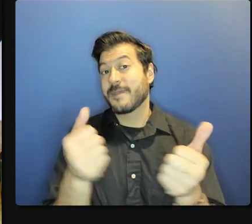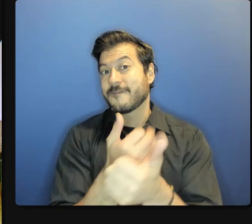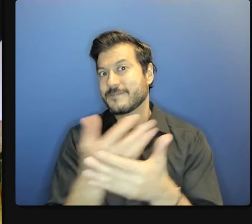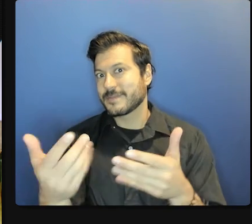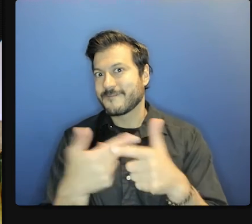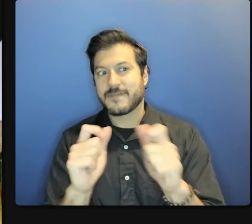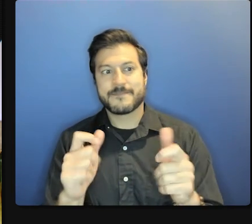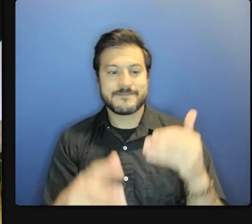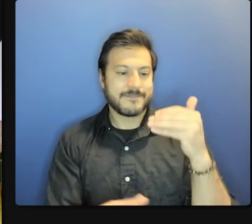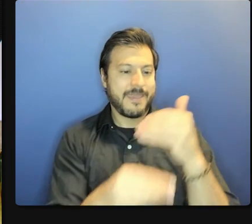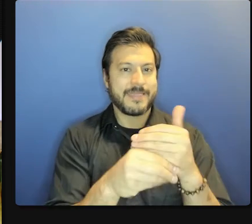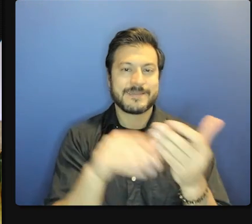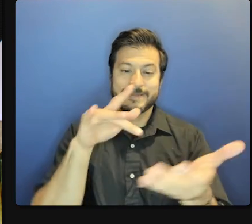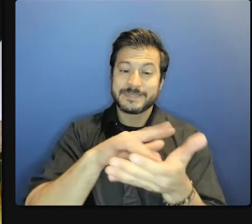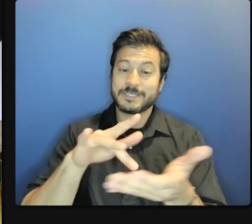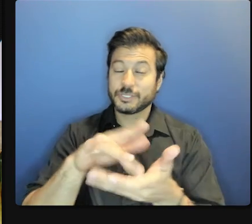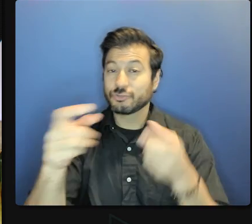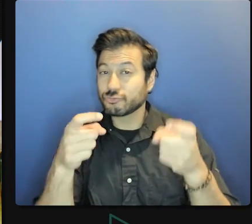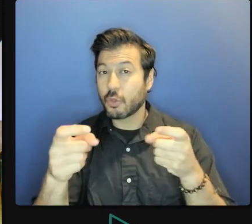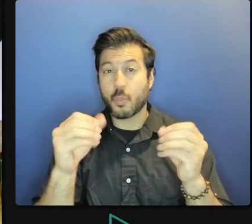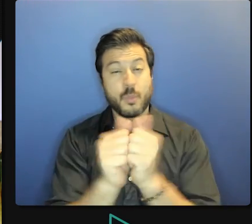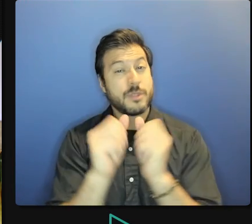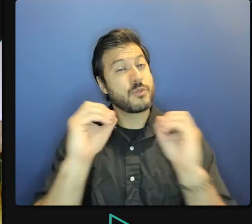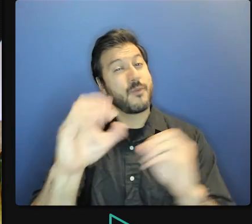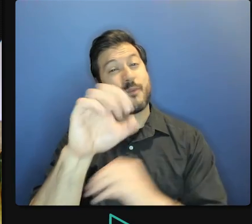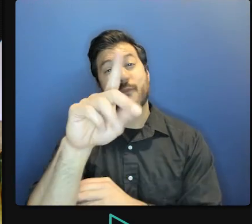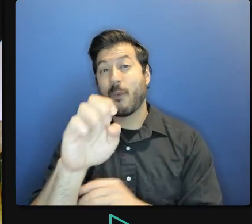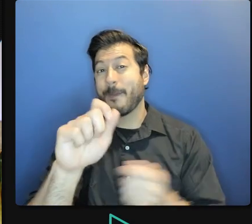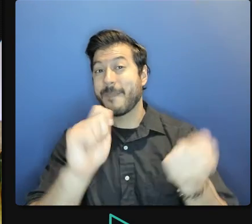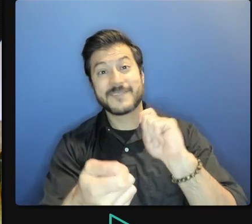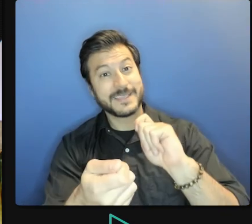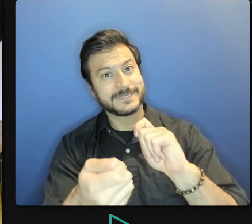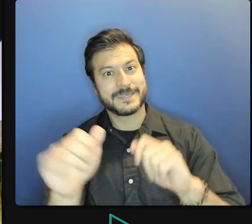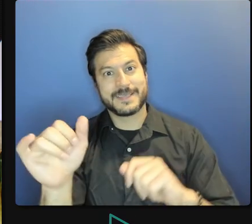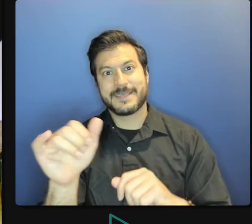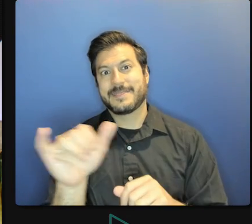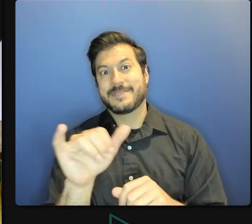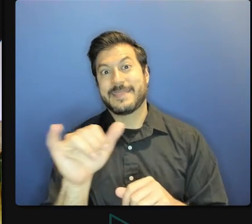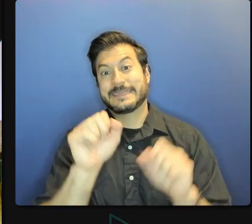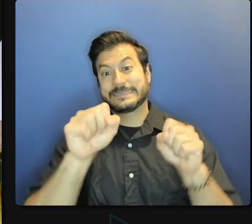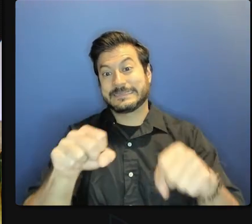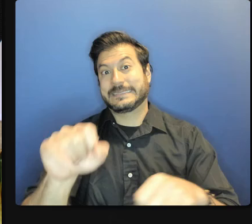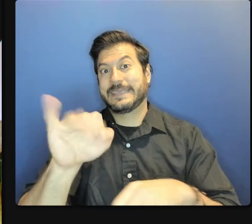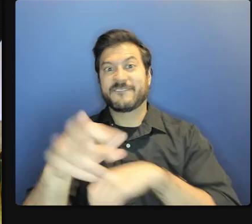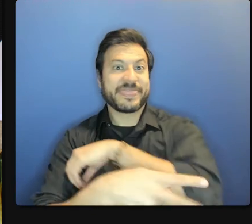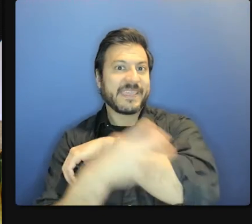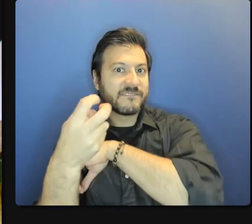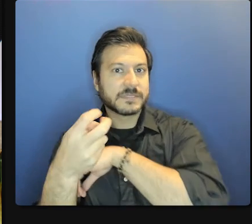you can do everything from adding touch controls with no code modifications at all, such as Sea of Thieves did,